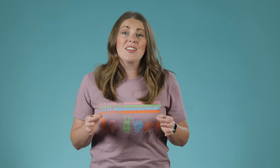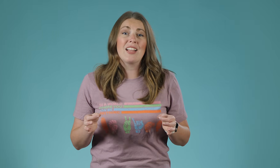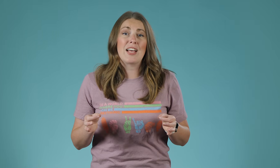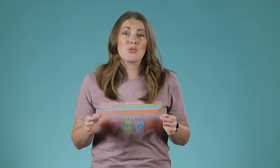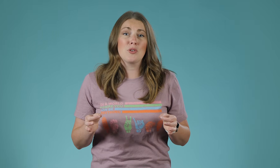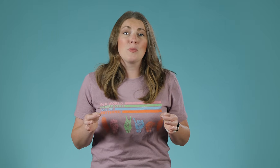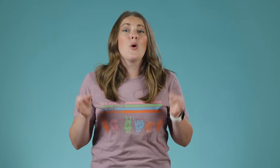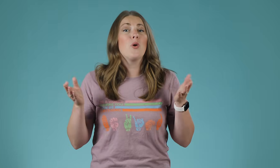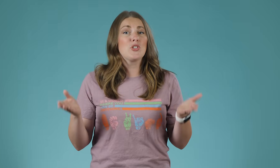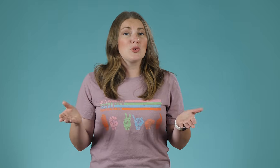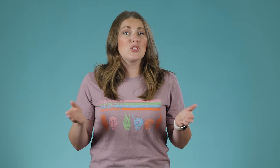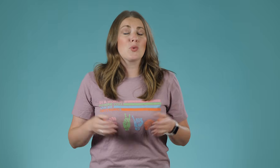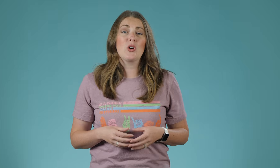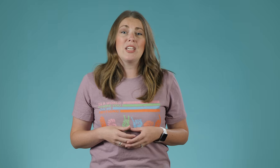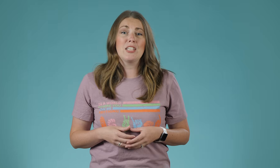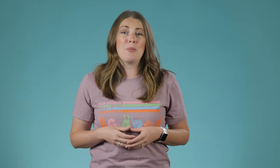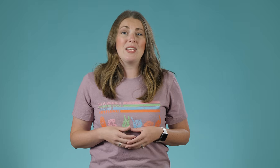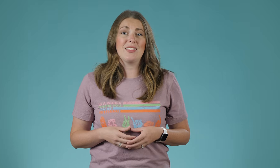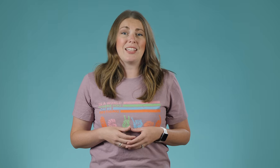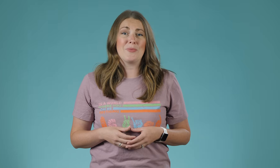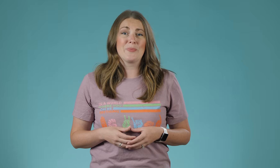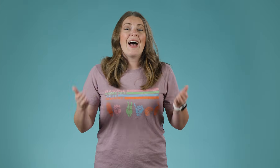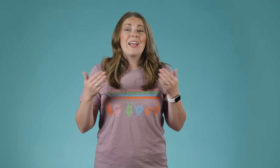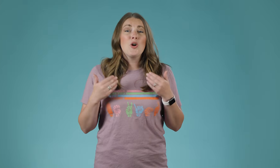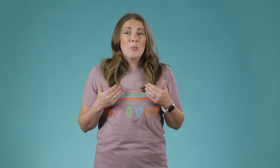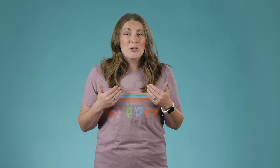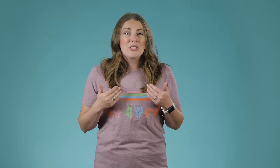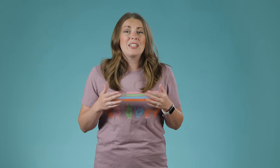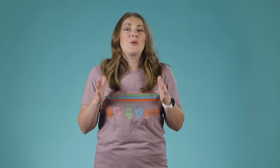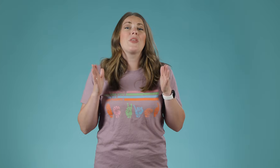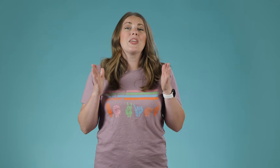the classroom while students are working independently. I know personally within